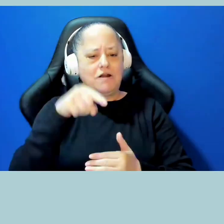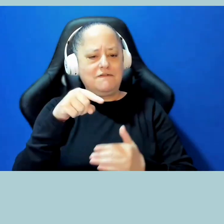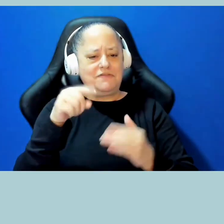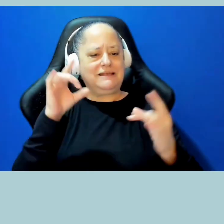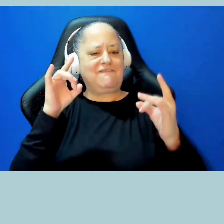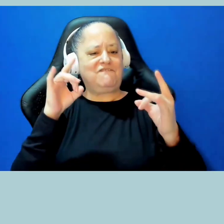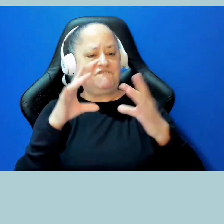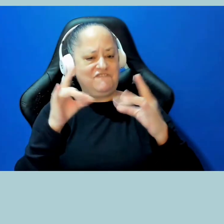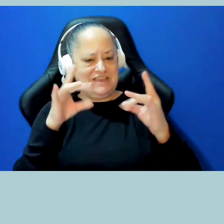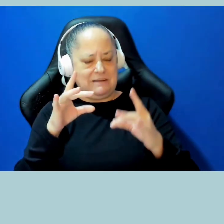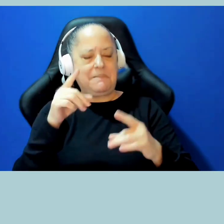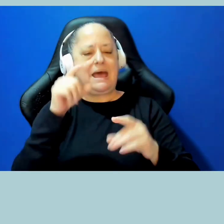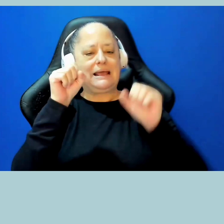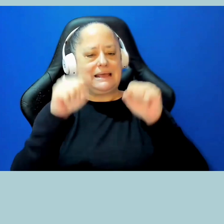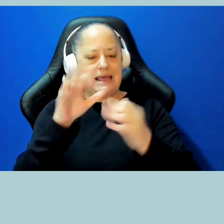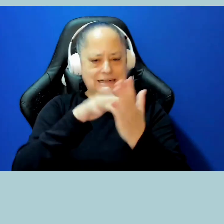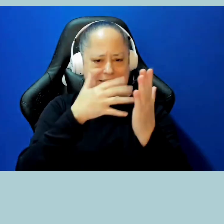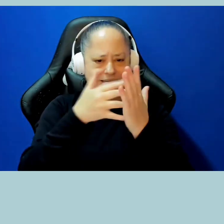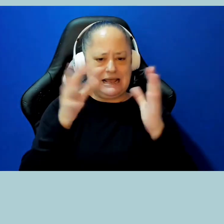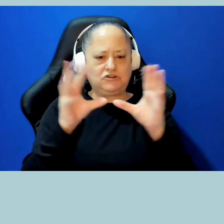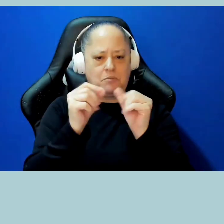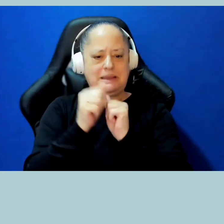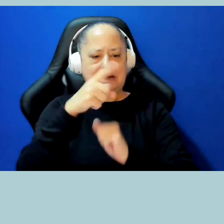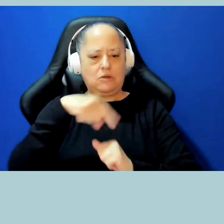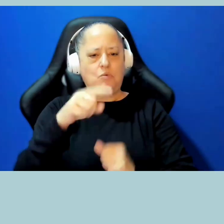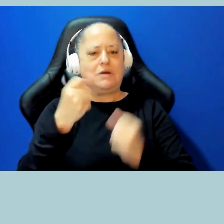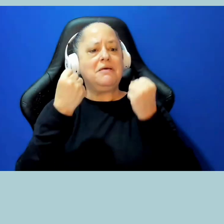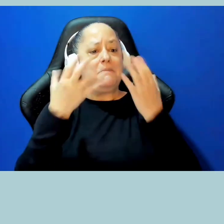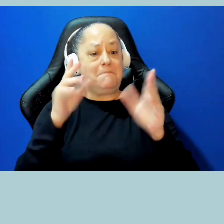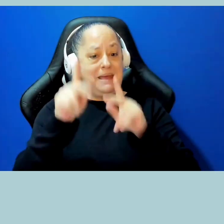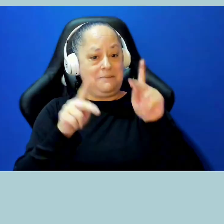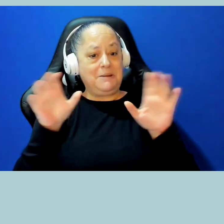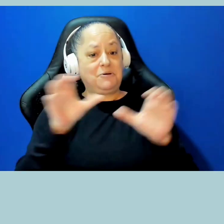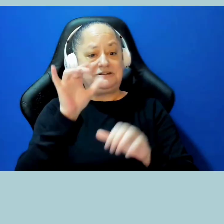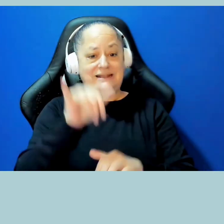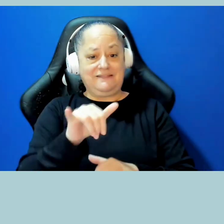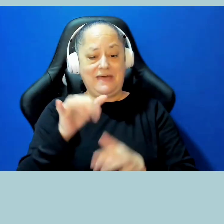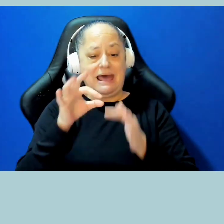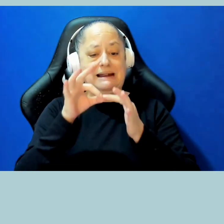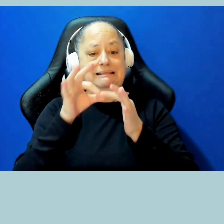they could just schedule a meeting with us and many people did. So that led us to developing the framework